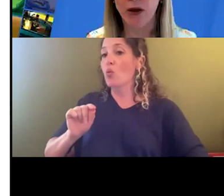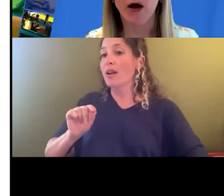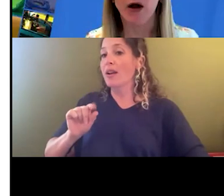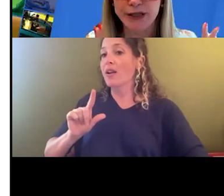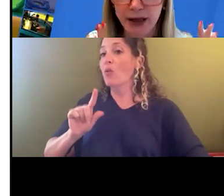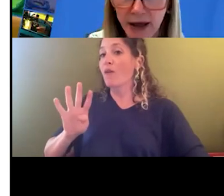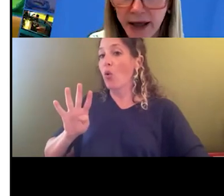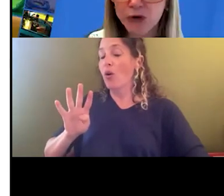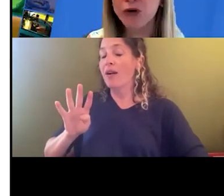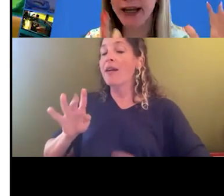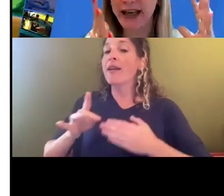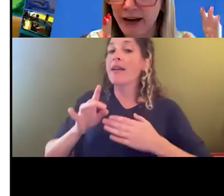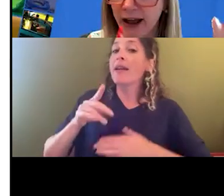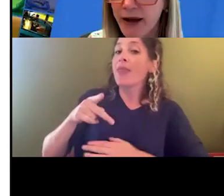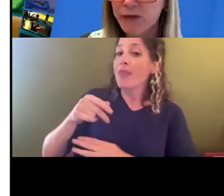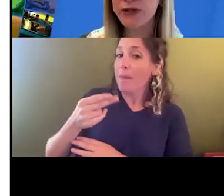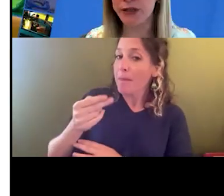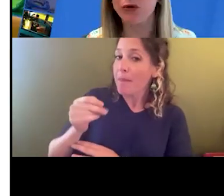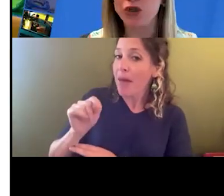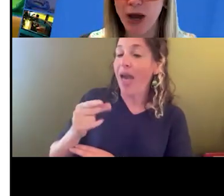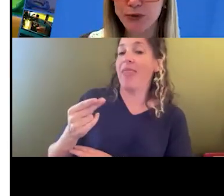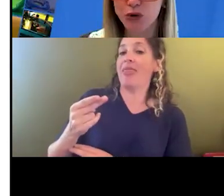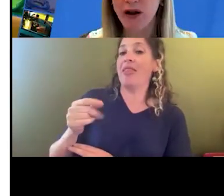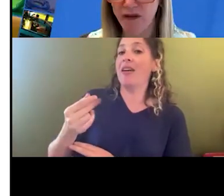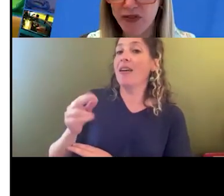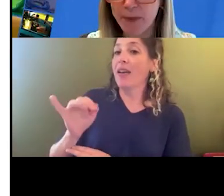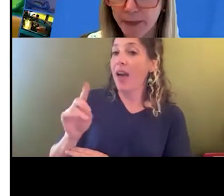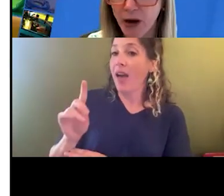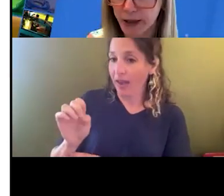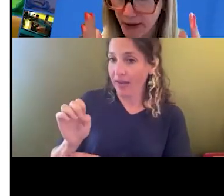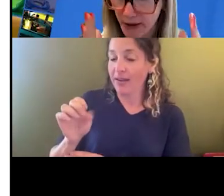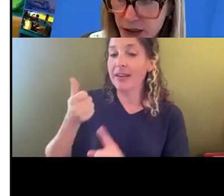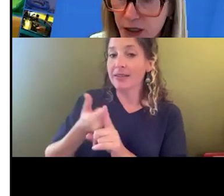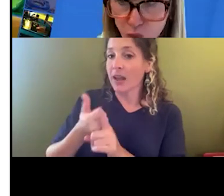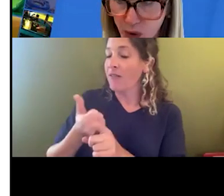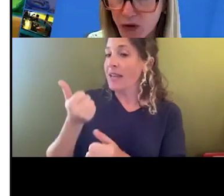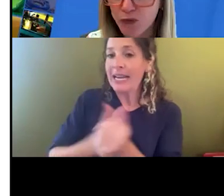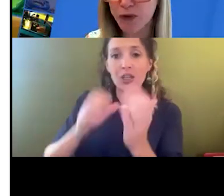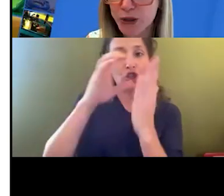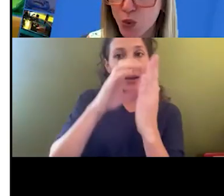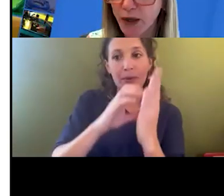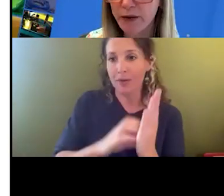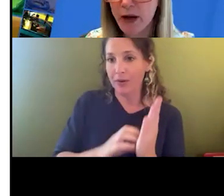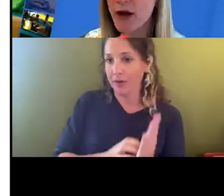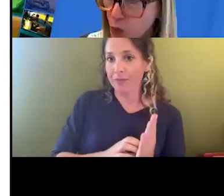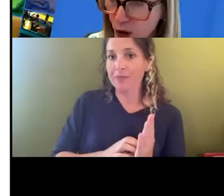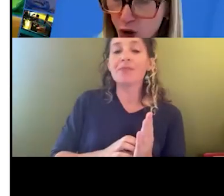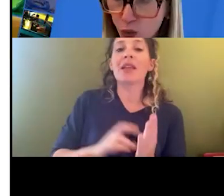as a header in every single chapter of the PAPP Guide, NSF 24-1, the one you are